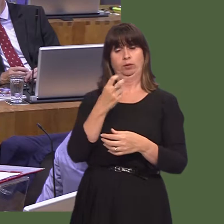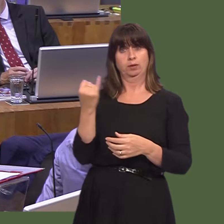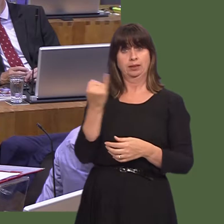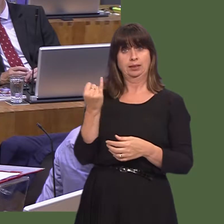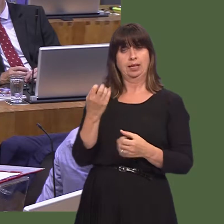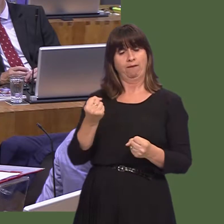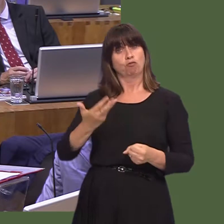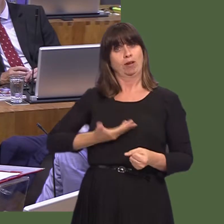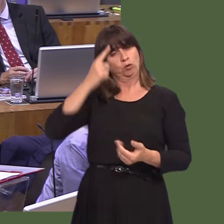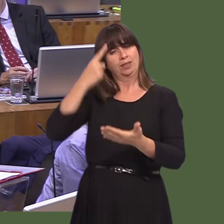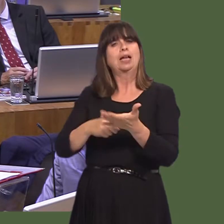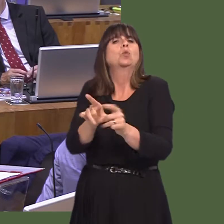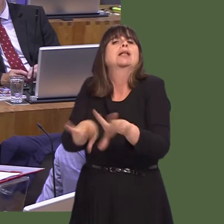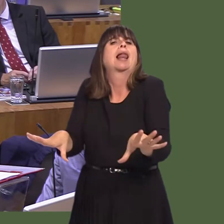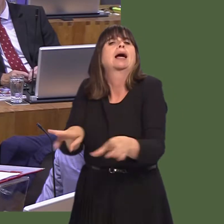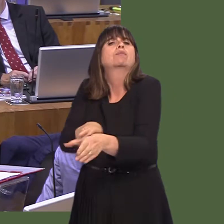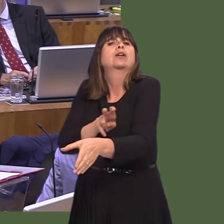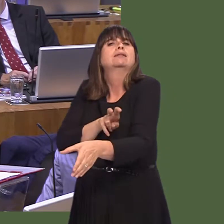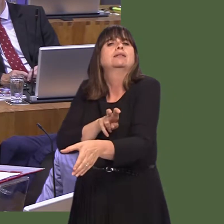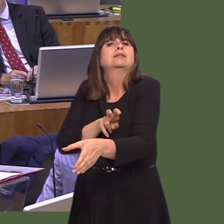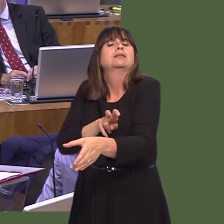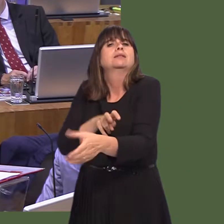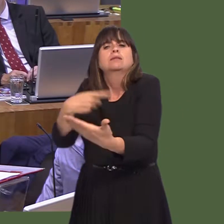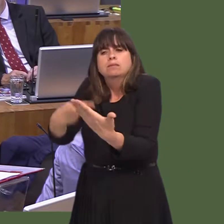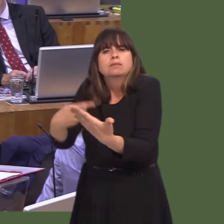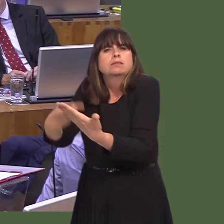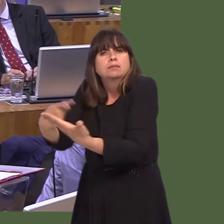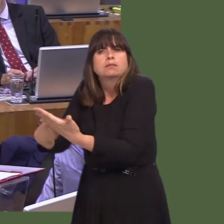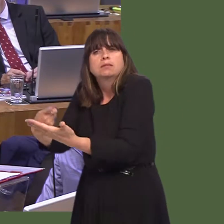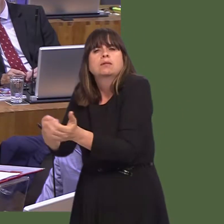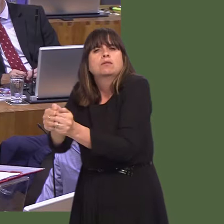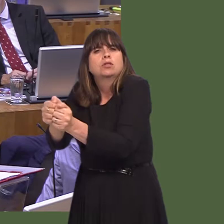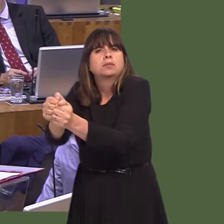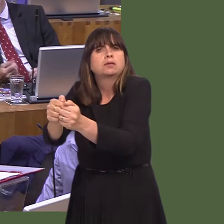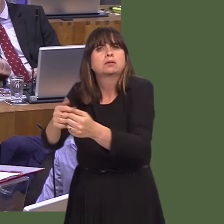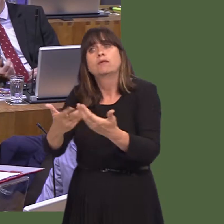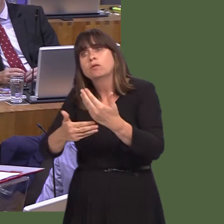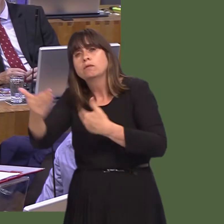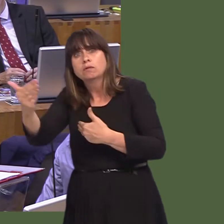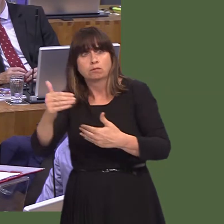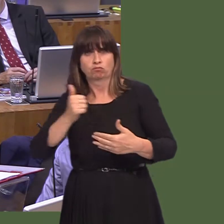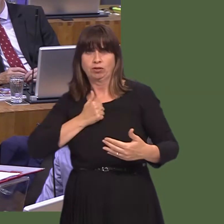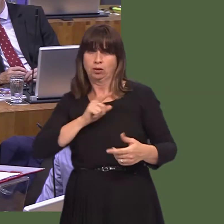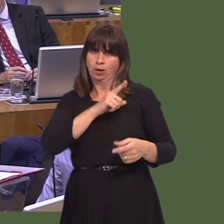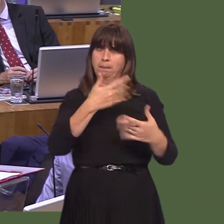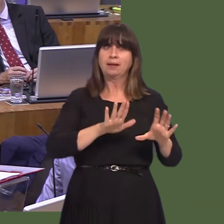a perfect right to decide what kind of deal they want to approve from 2018 onwards. It seems right that that should happen.